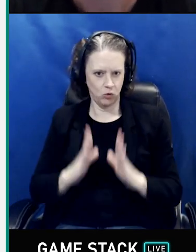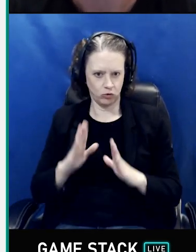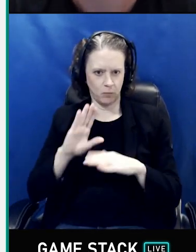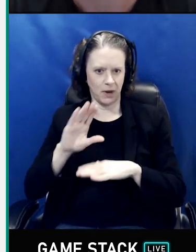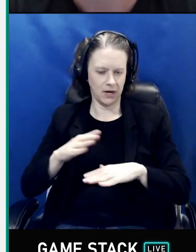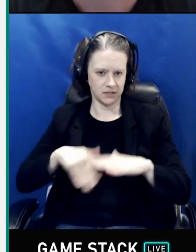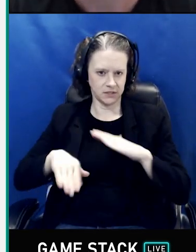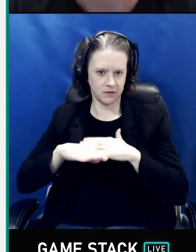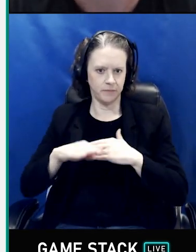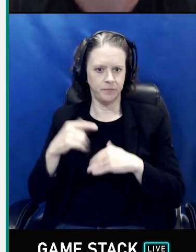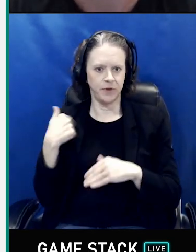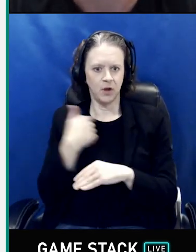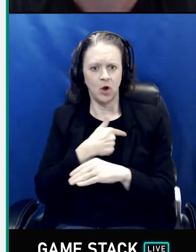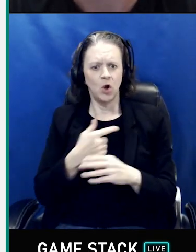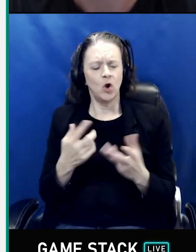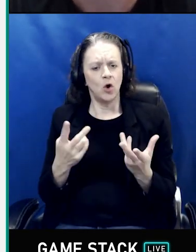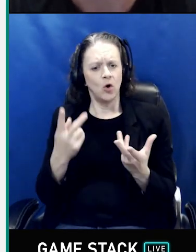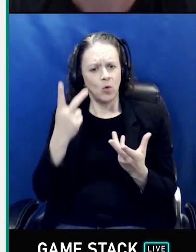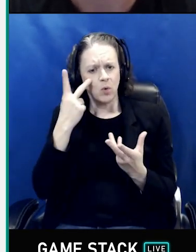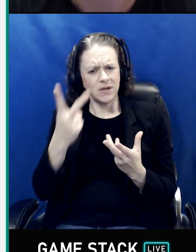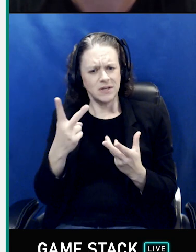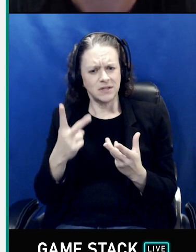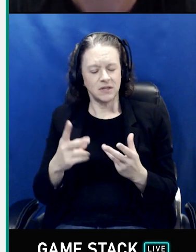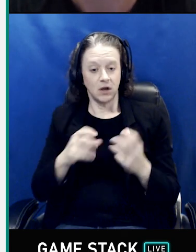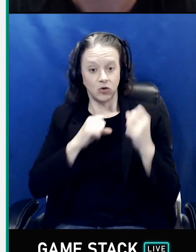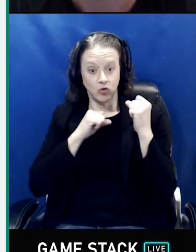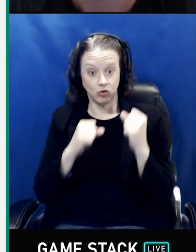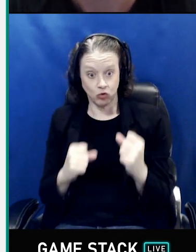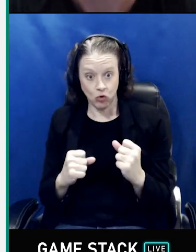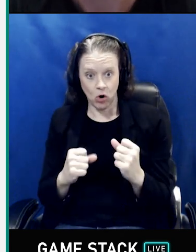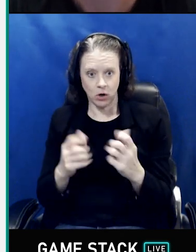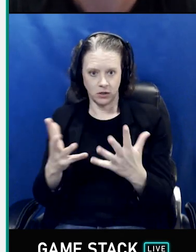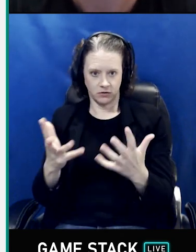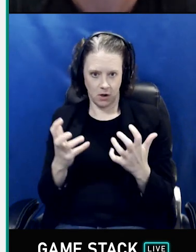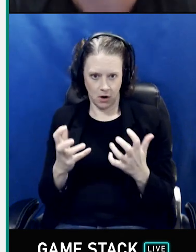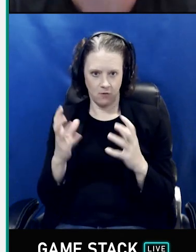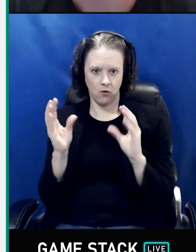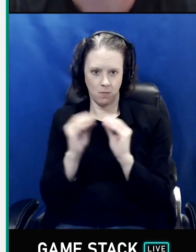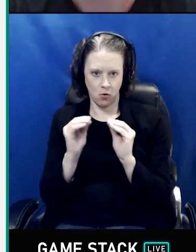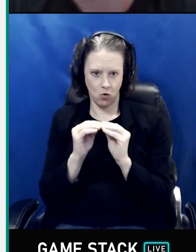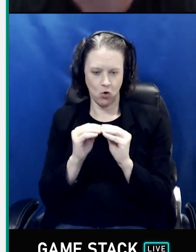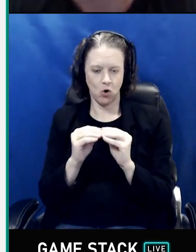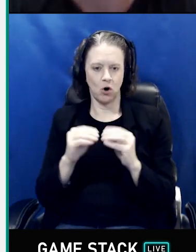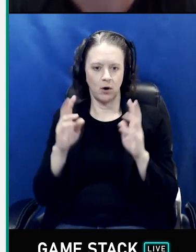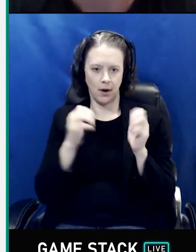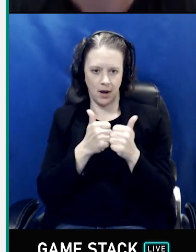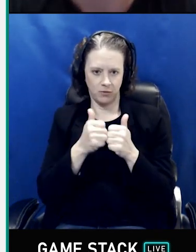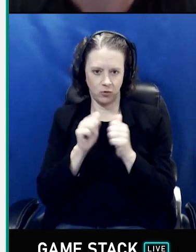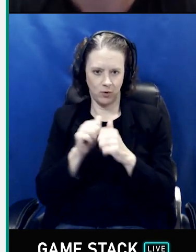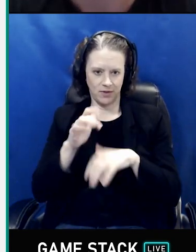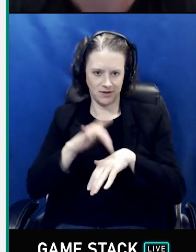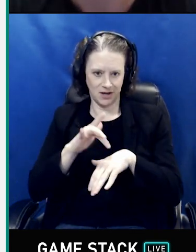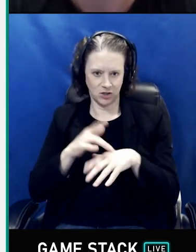we're seeing a strong desire for more titles with touch controls. Users are loving the ease of access, and want to